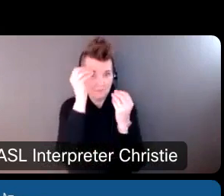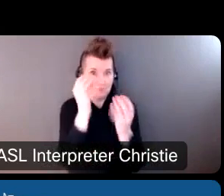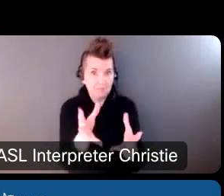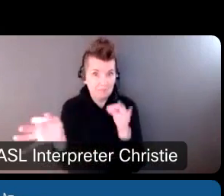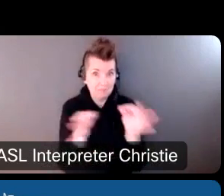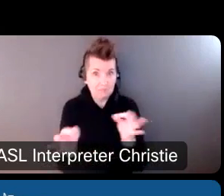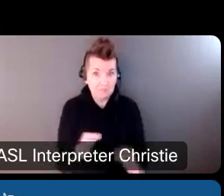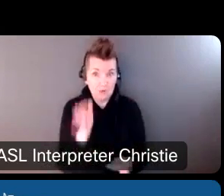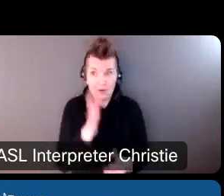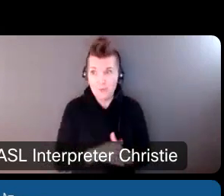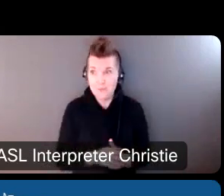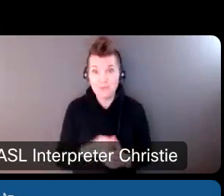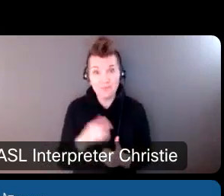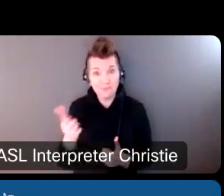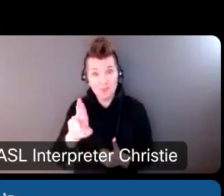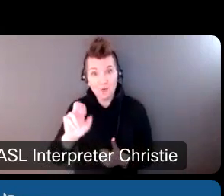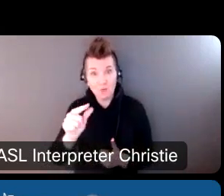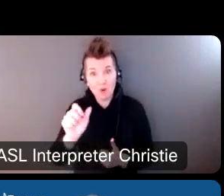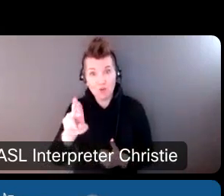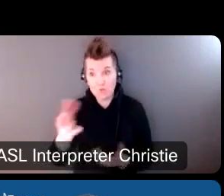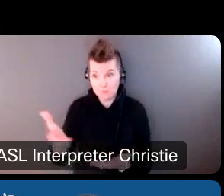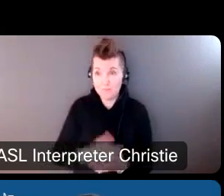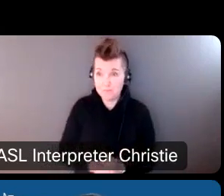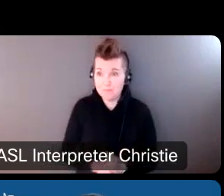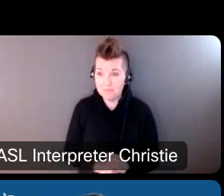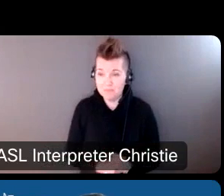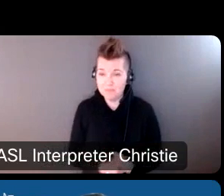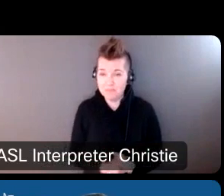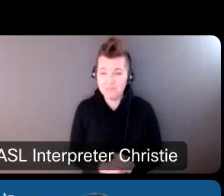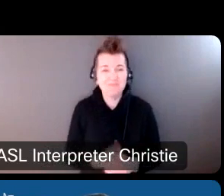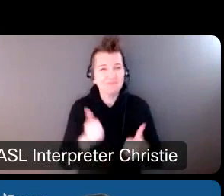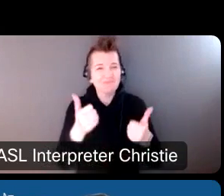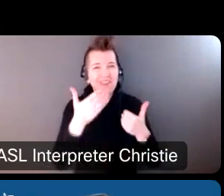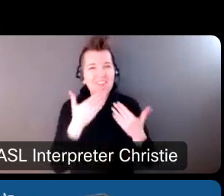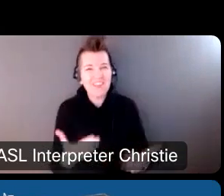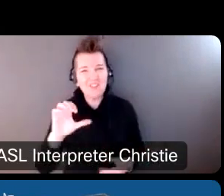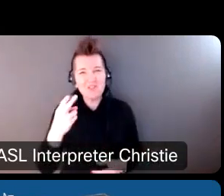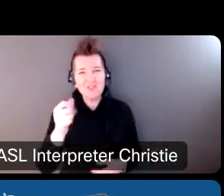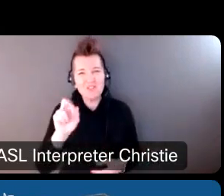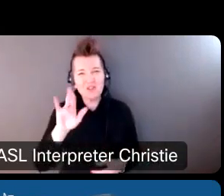Back to Roger. Roger Browne: Great. Thanks, Charissa. Really appreciate that summary.